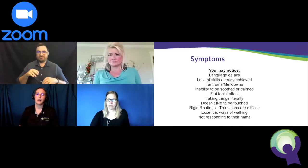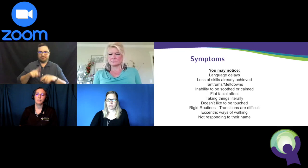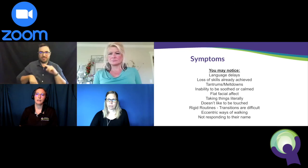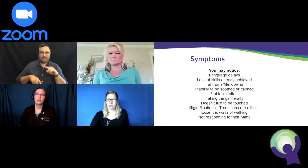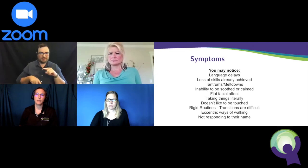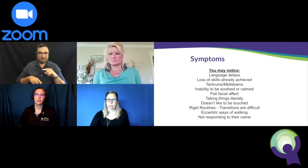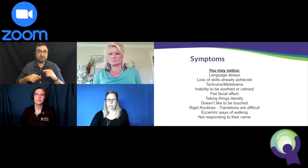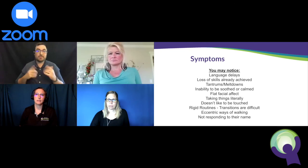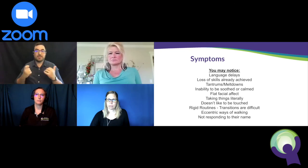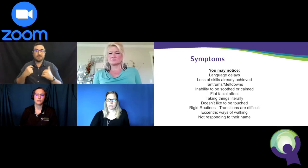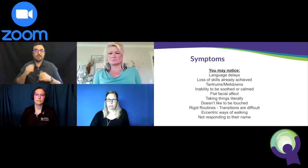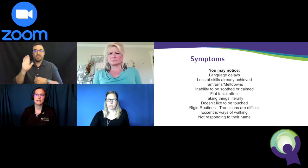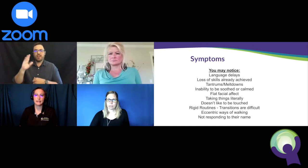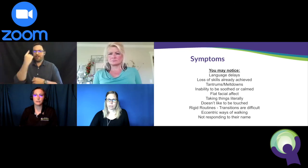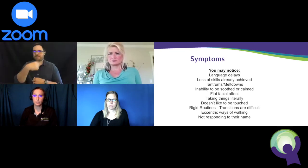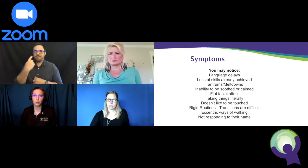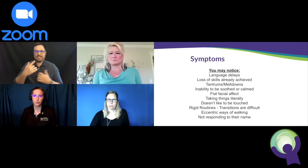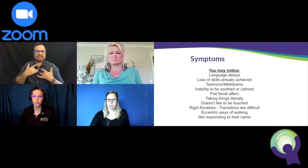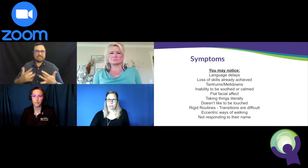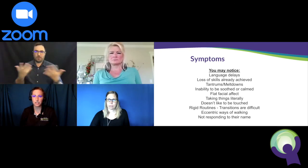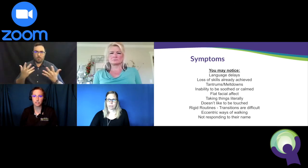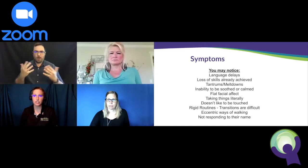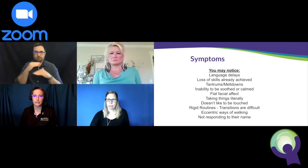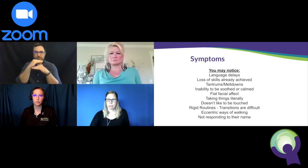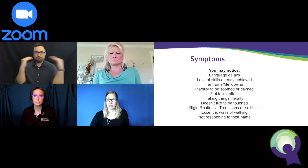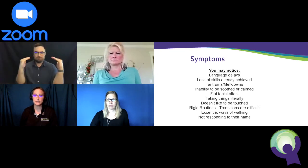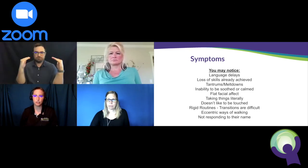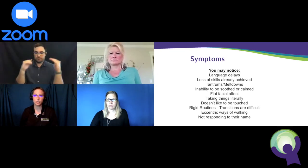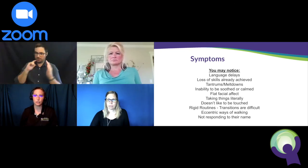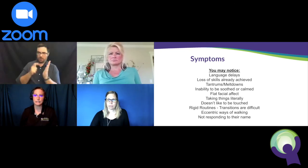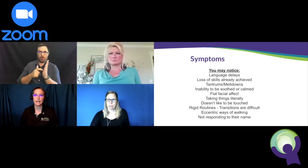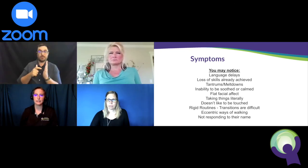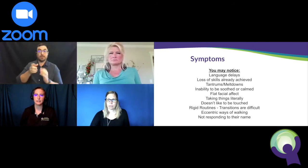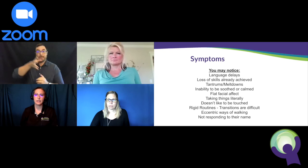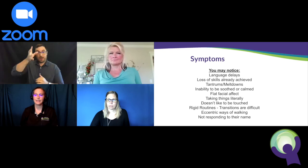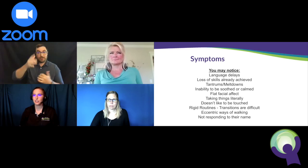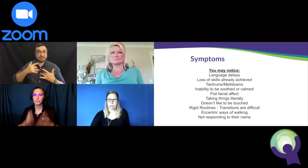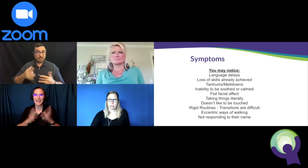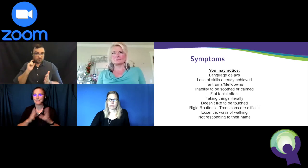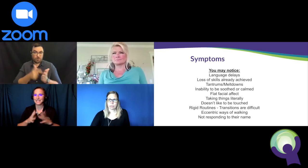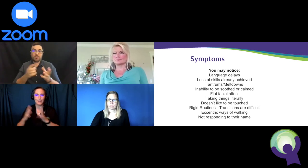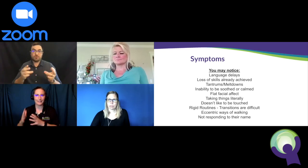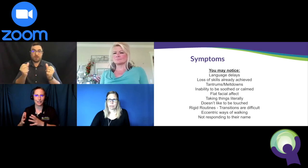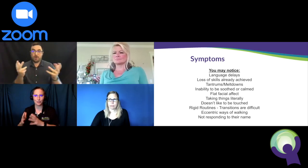A lot of parents will say that's the big change that they noticed in their children is that they used to be a happy, smiley go-lucky